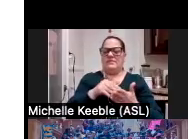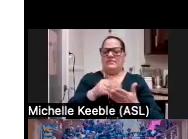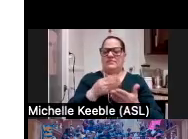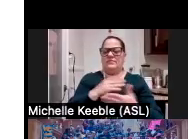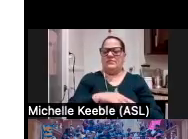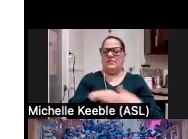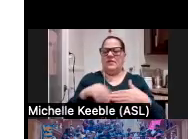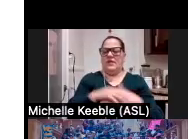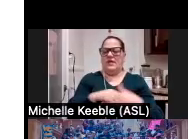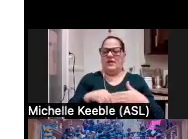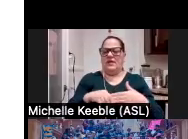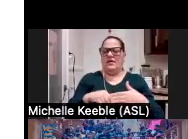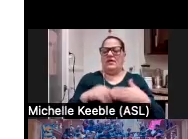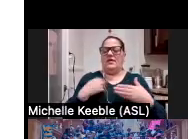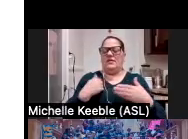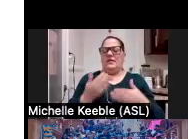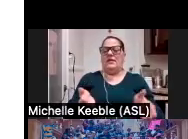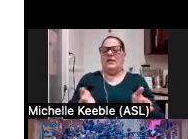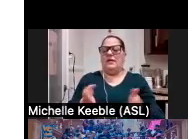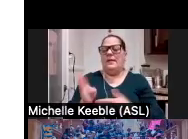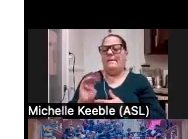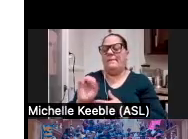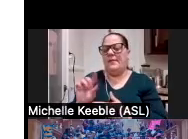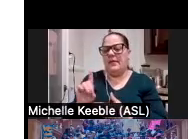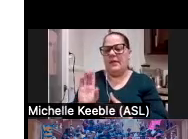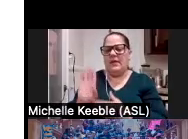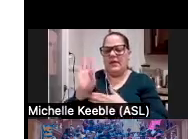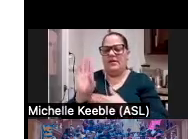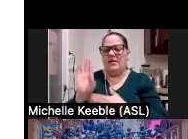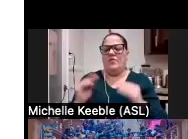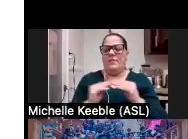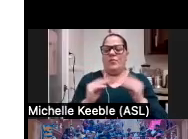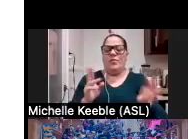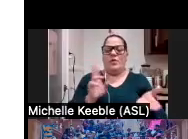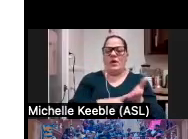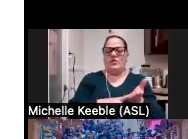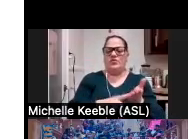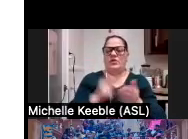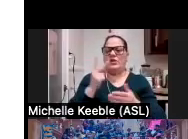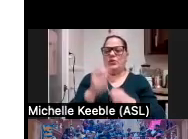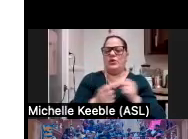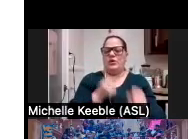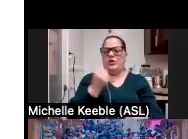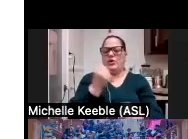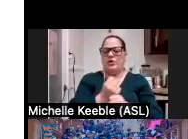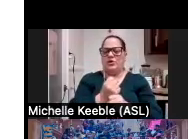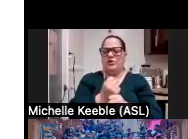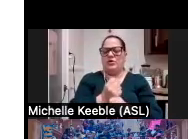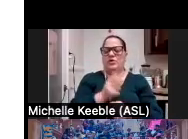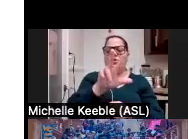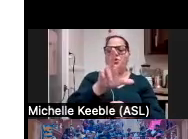and they bid for more contracts and within three years uh they grew the staff to 300 employees with